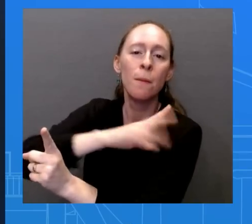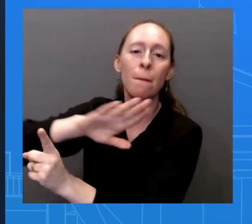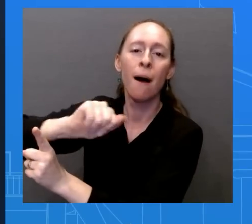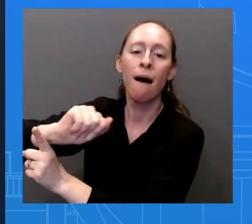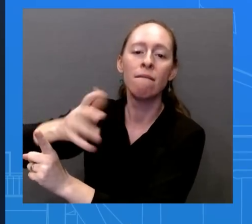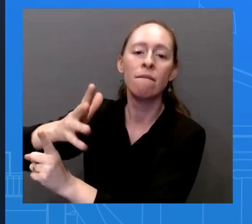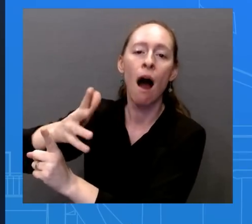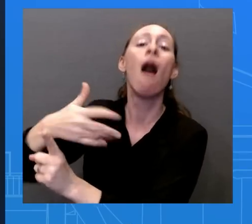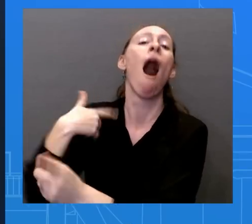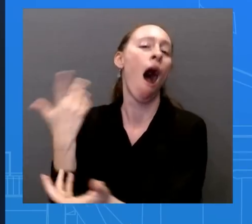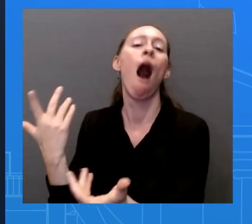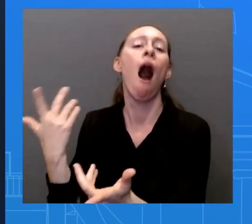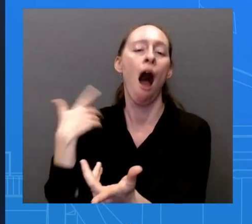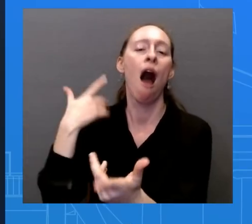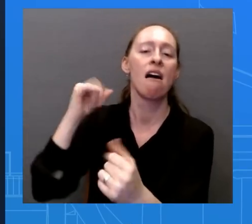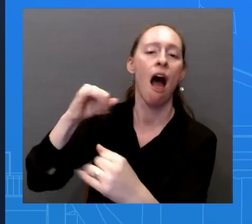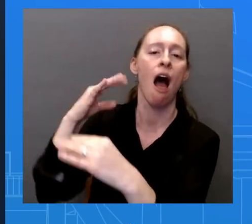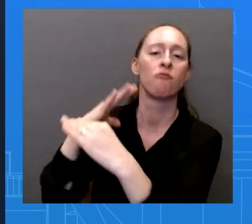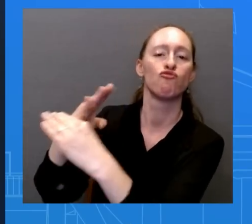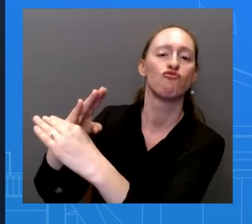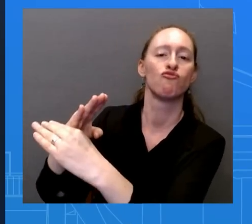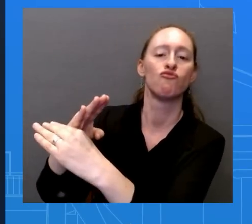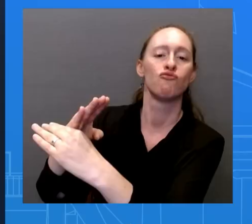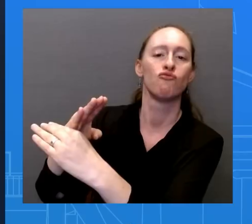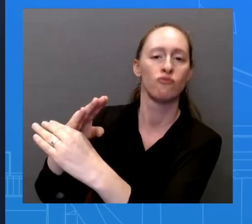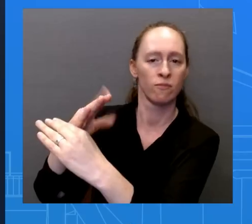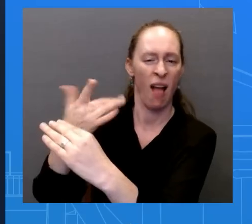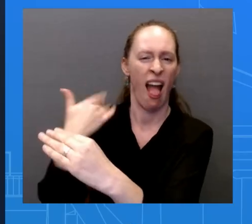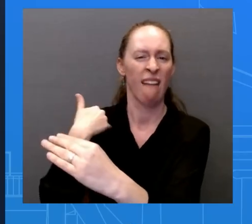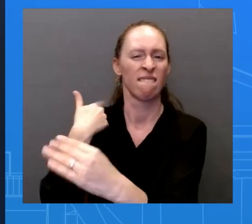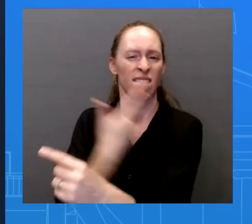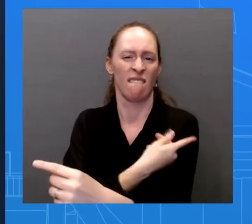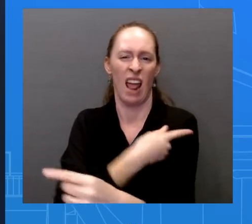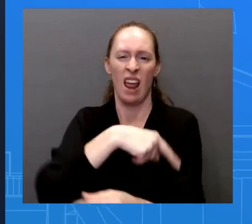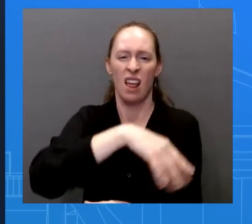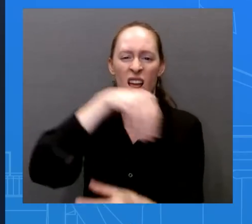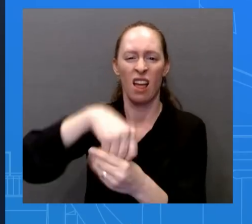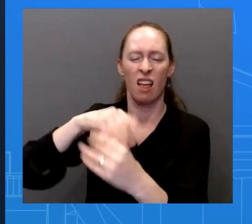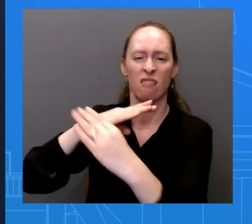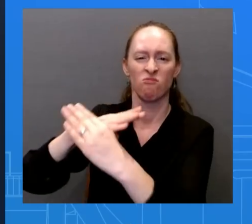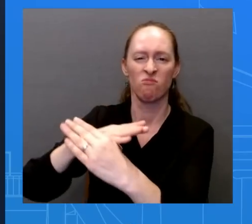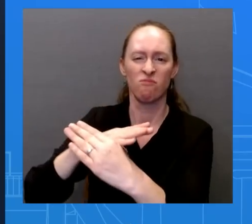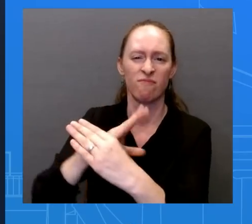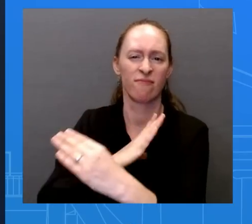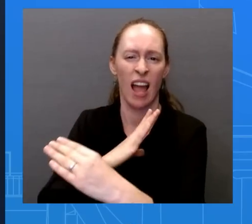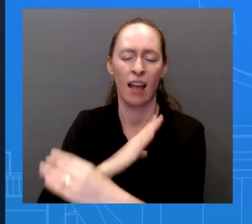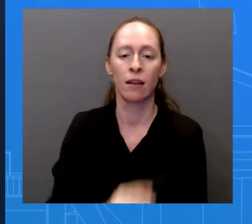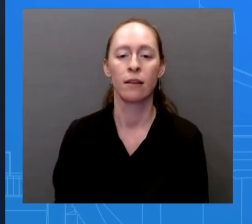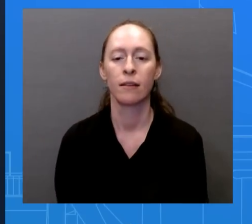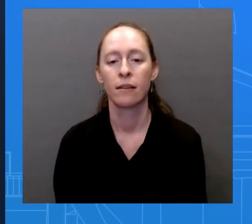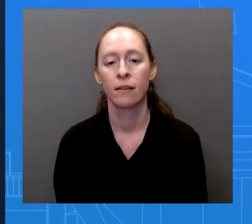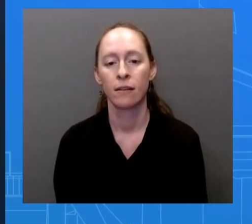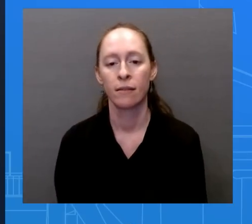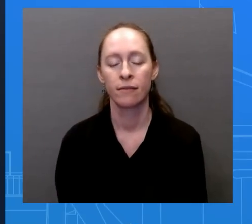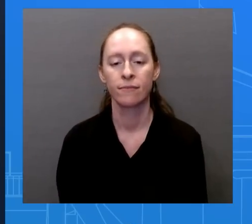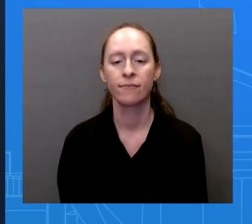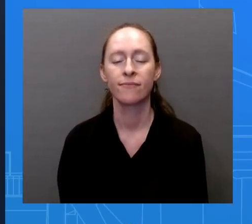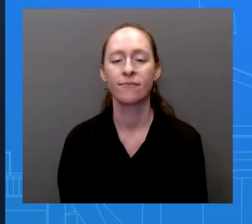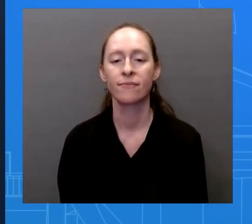to figure out how much protection, but I'm confident that our vaccines will continue to work very well, certainly against protecting against serious illness.